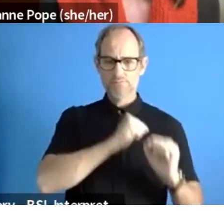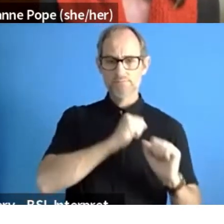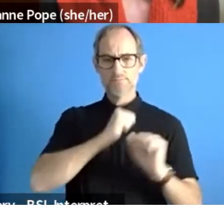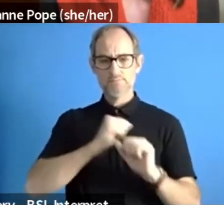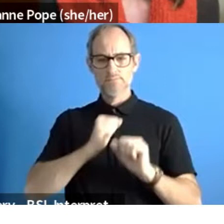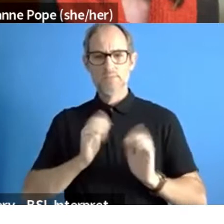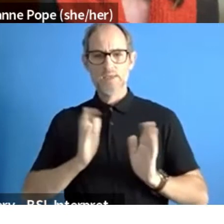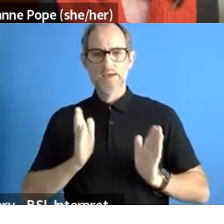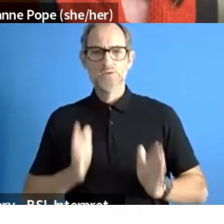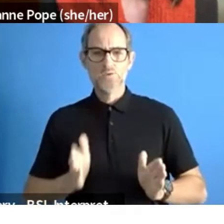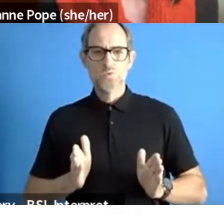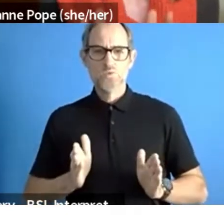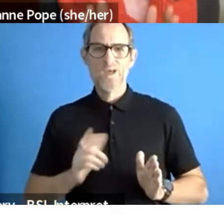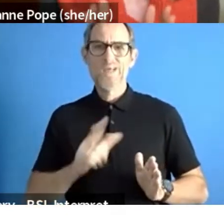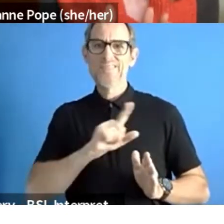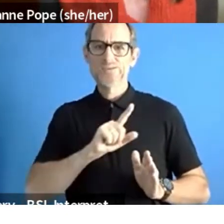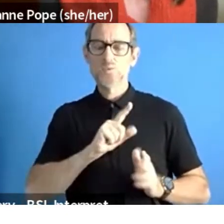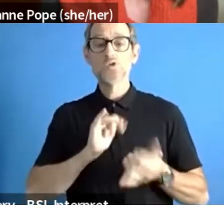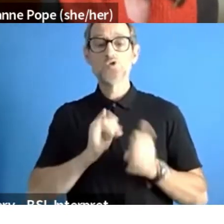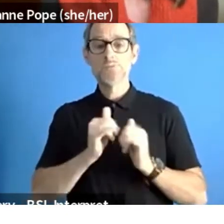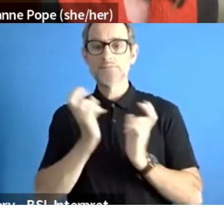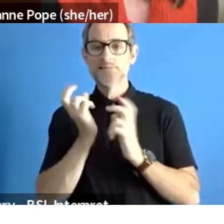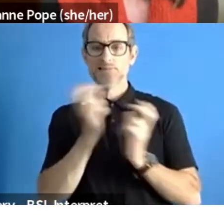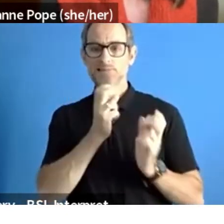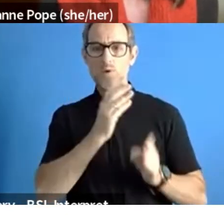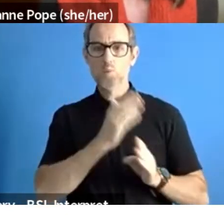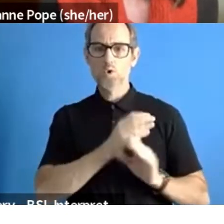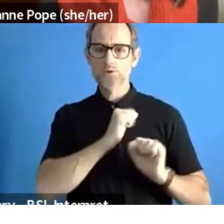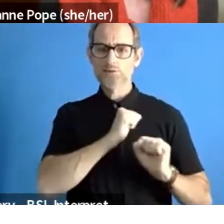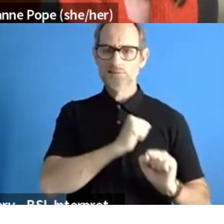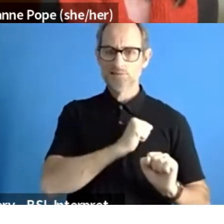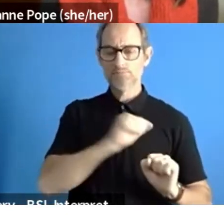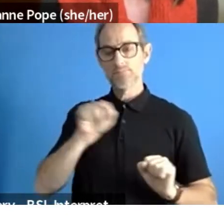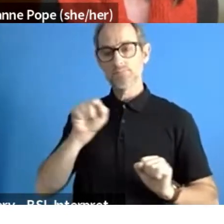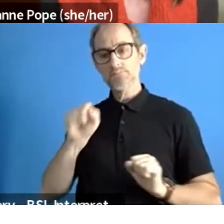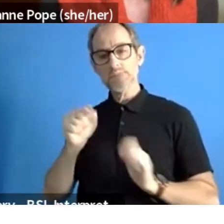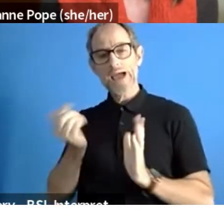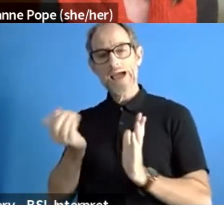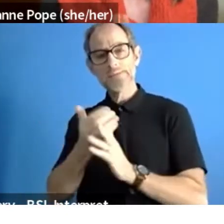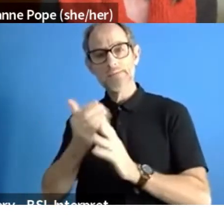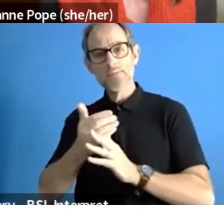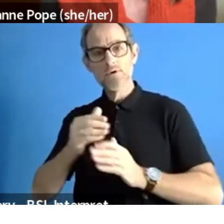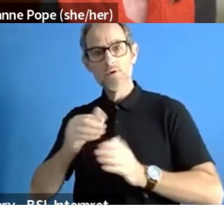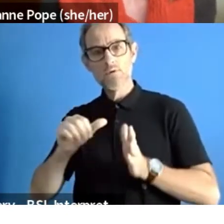that's not to say we have not made good progress and we had the site retested